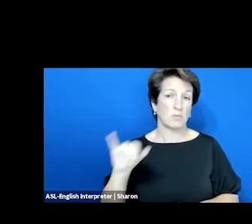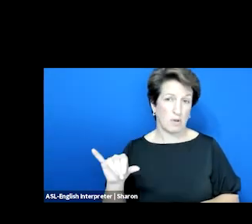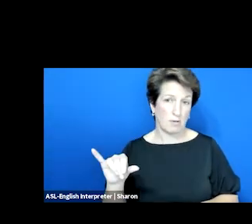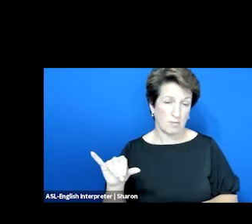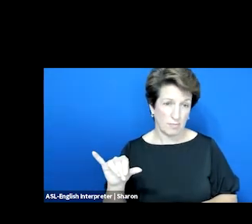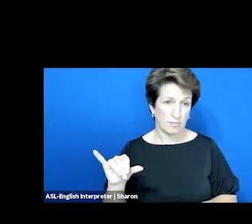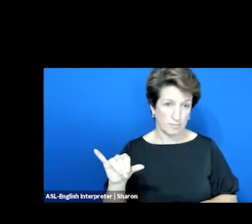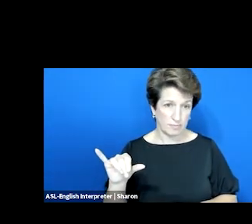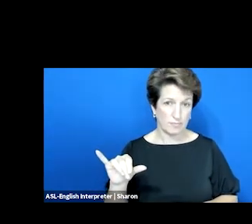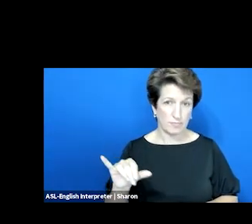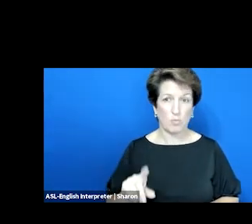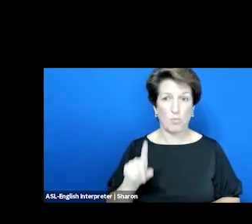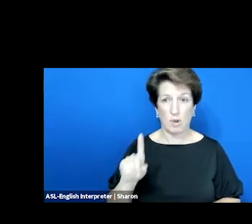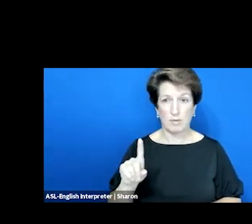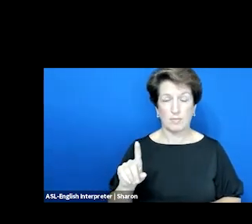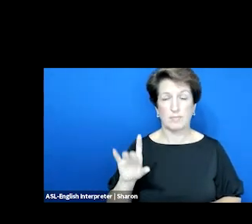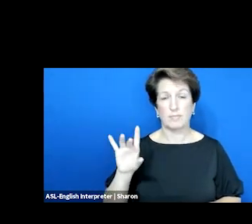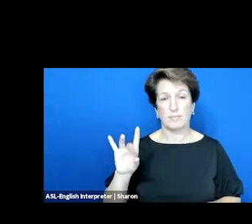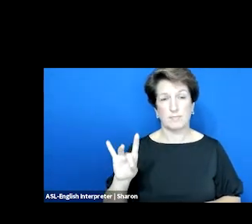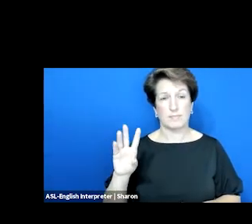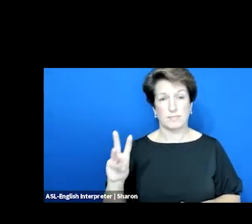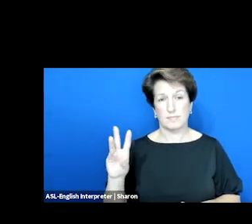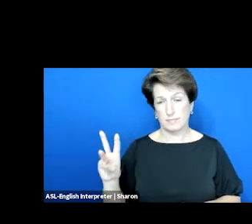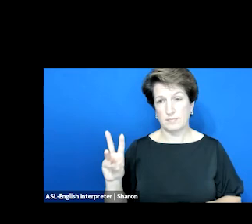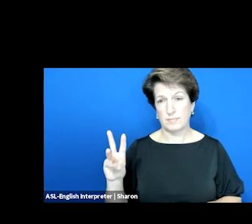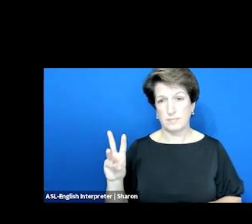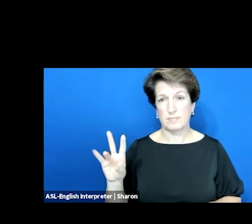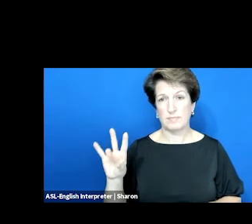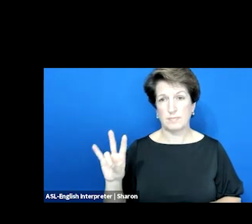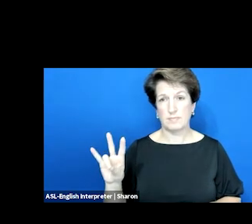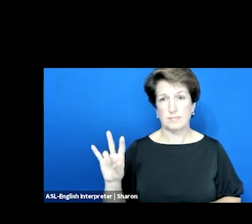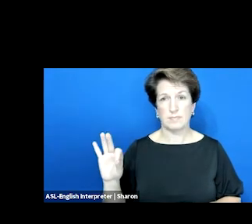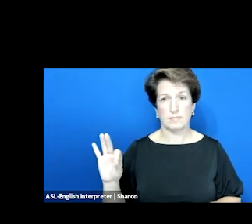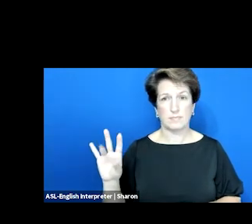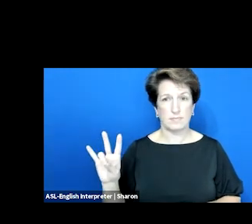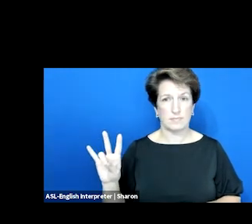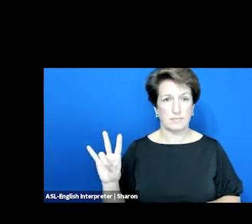COVID ID that was provided by Toronto public health, or another agency command you may request the new vaccination